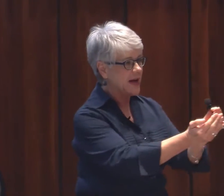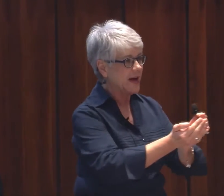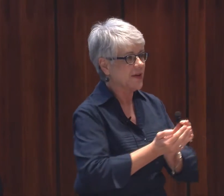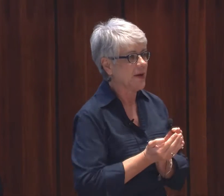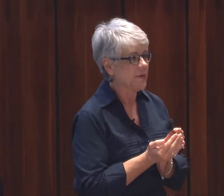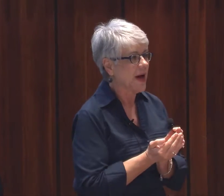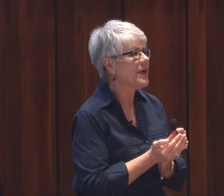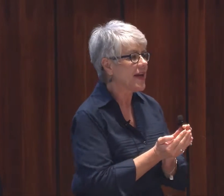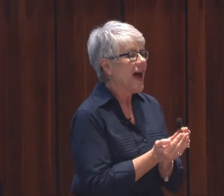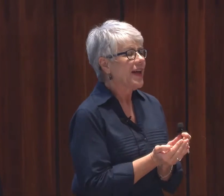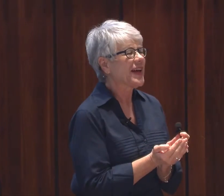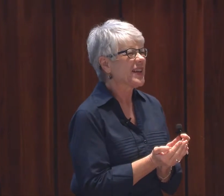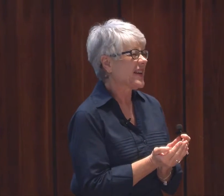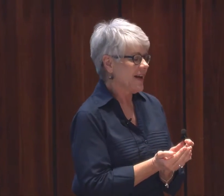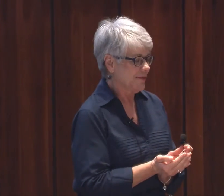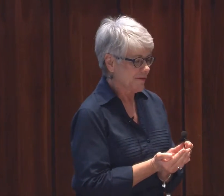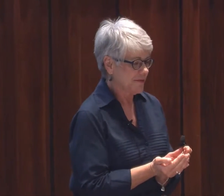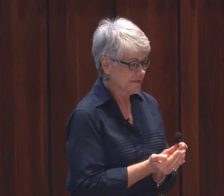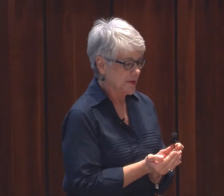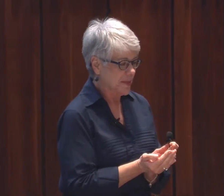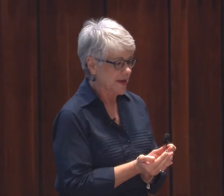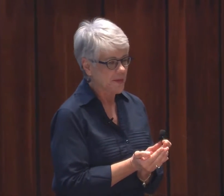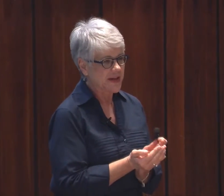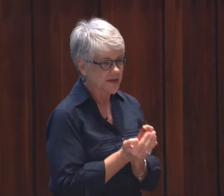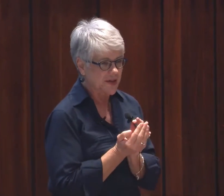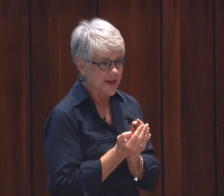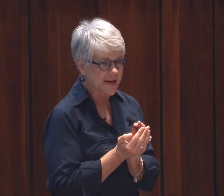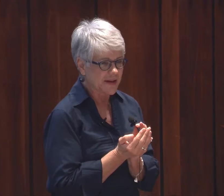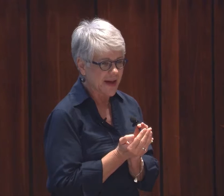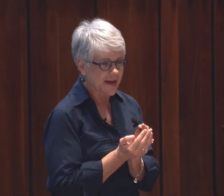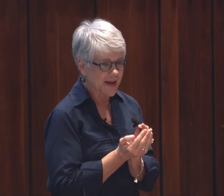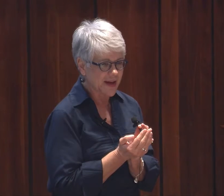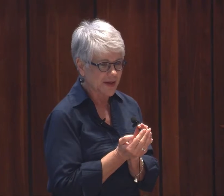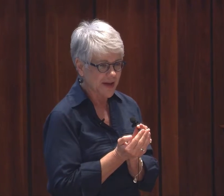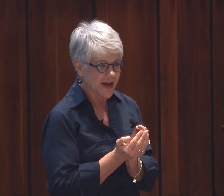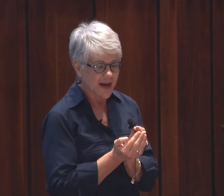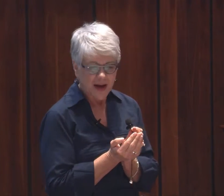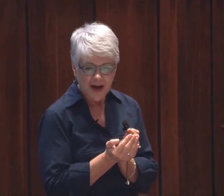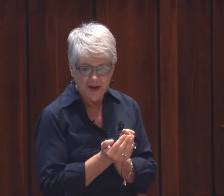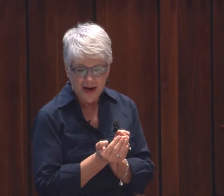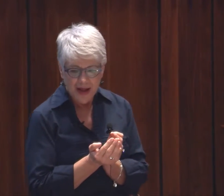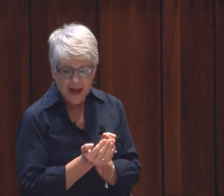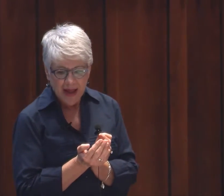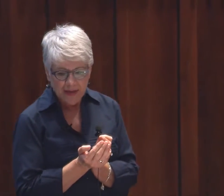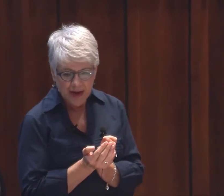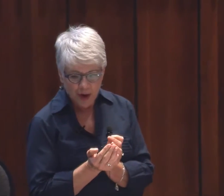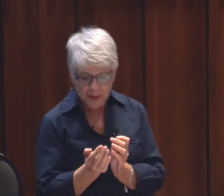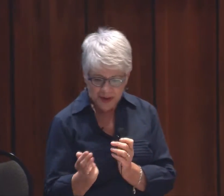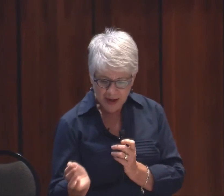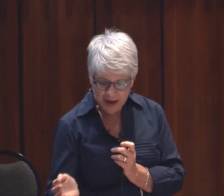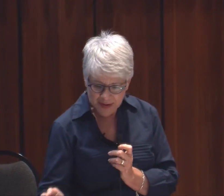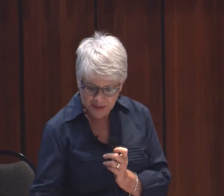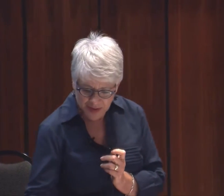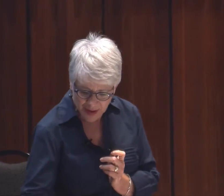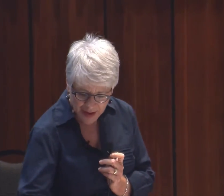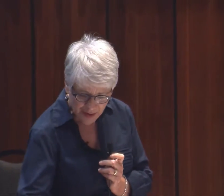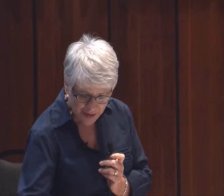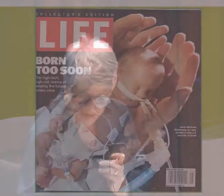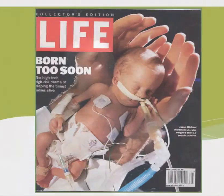way out. Yeah I mean like kind of by your waist. Okay, yeah, kinda okay, alright. And then open your eyes and look at this